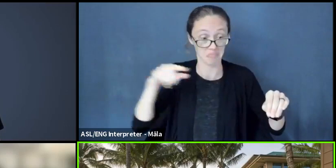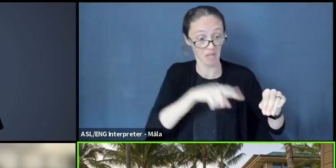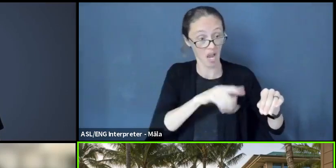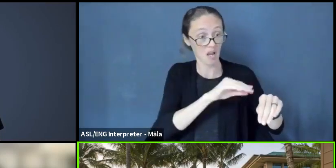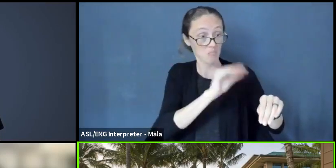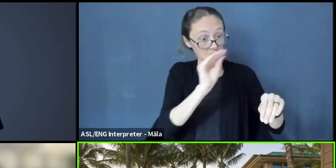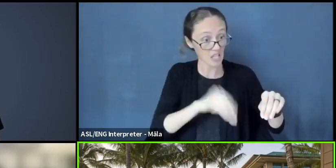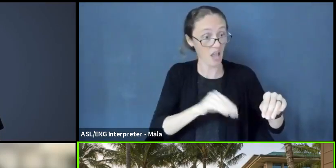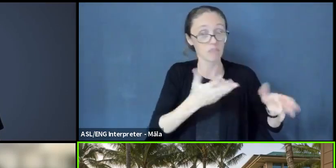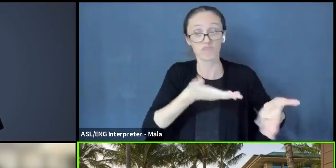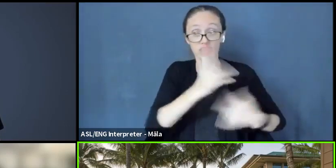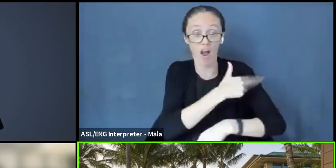significant illness.